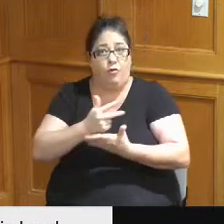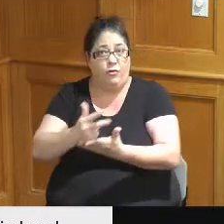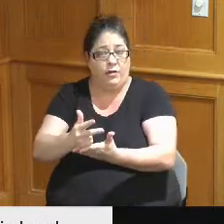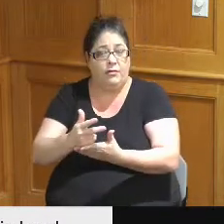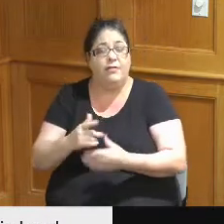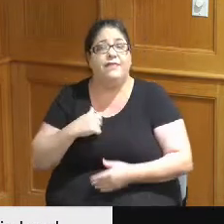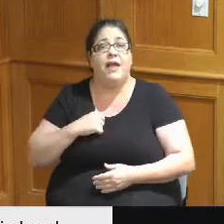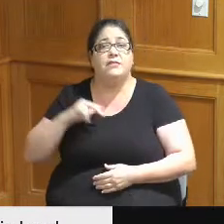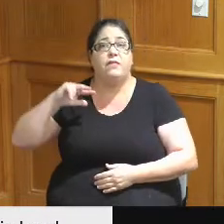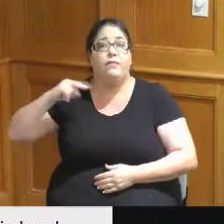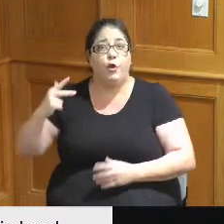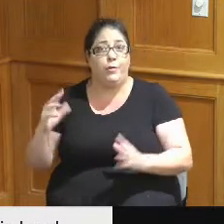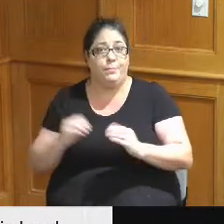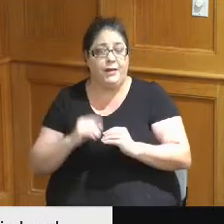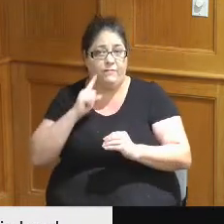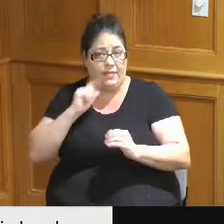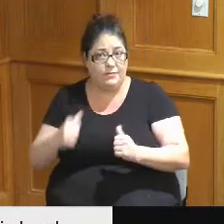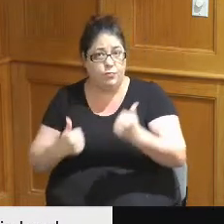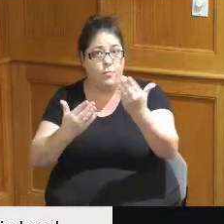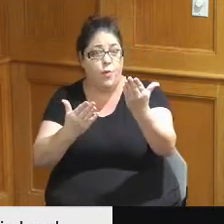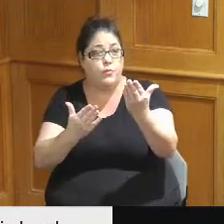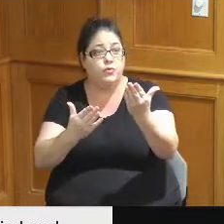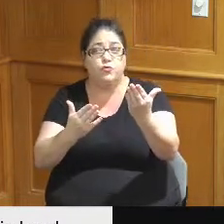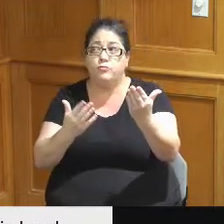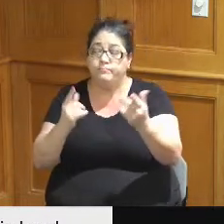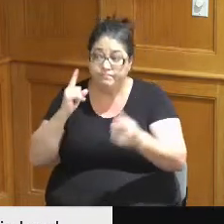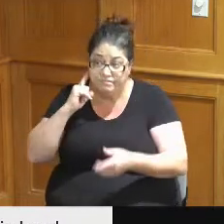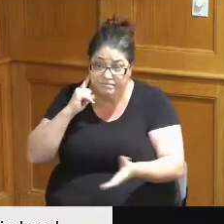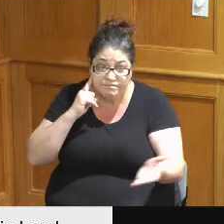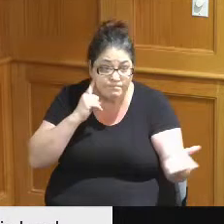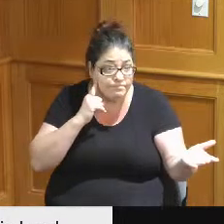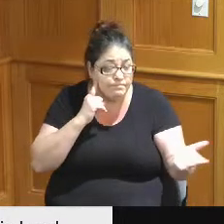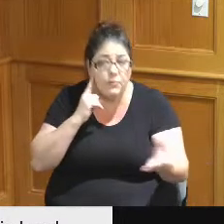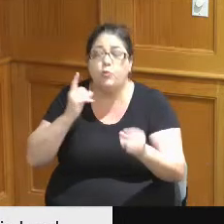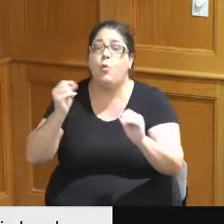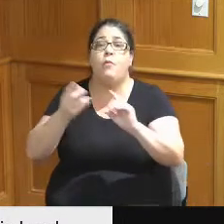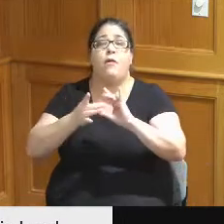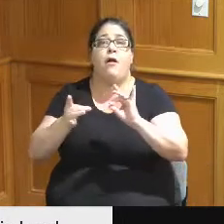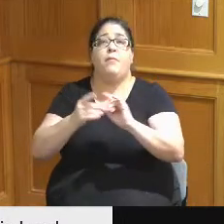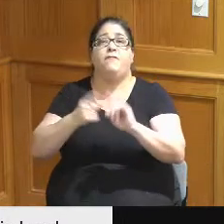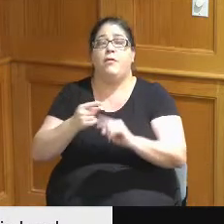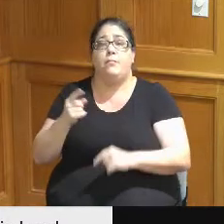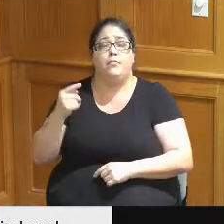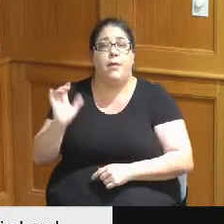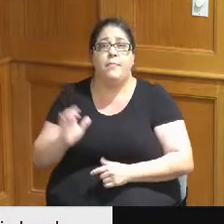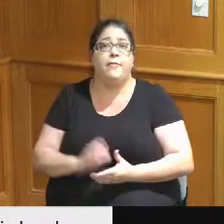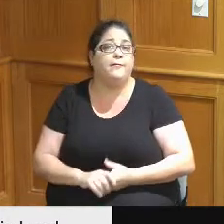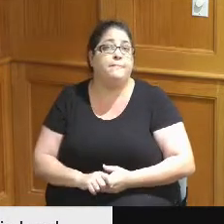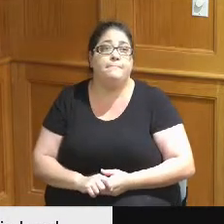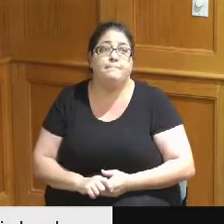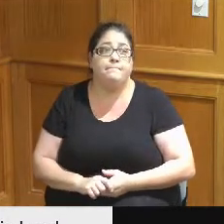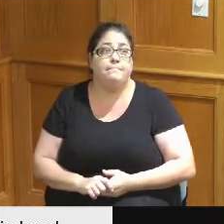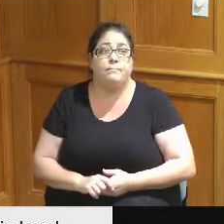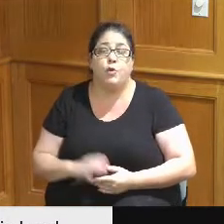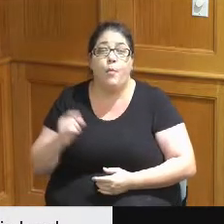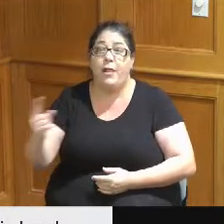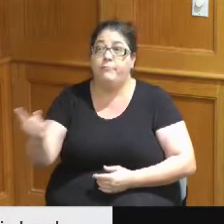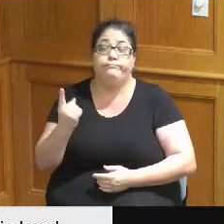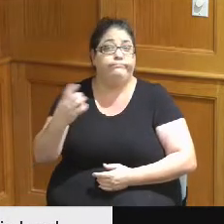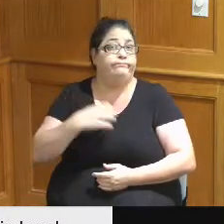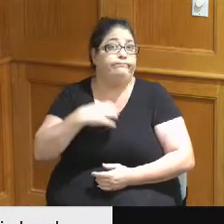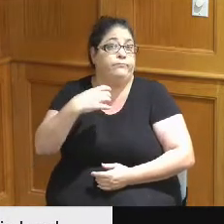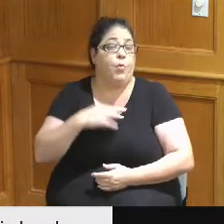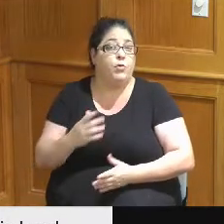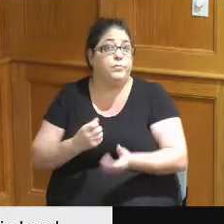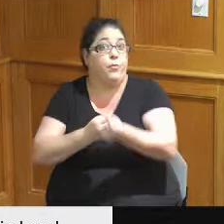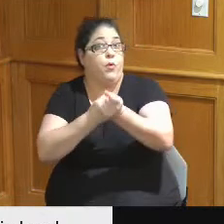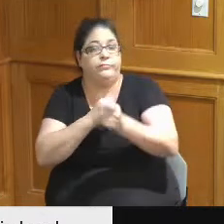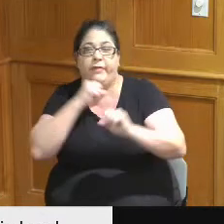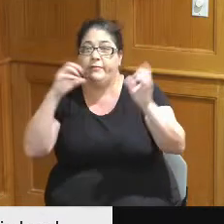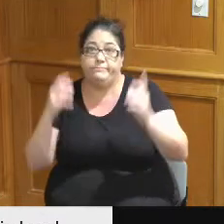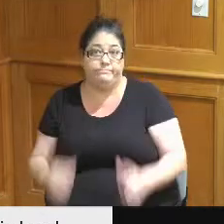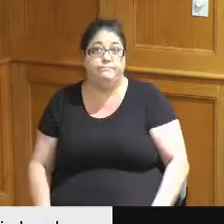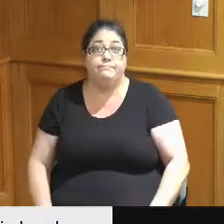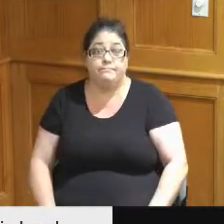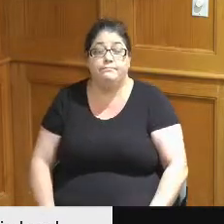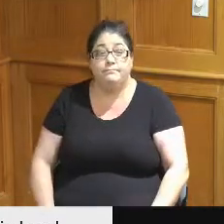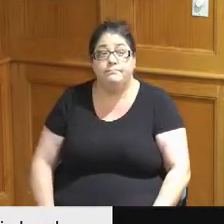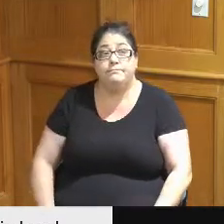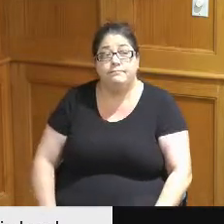proposal we have not received any public input no one coming out to support or go against this